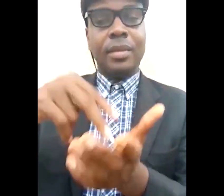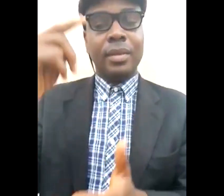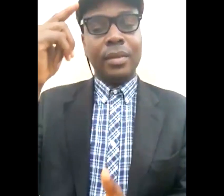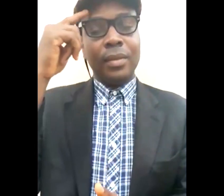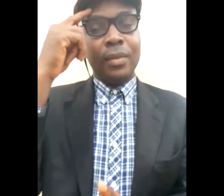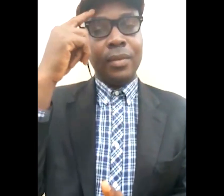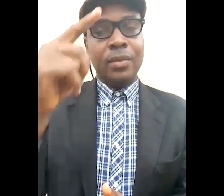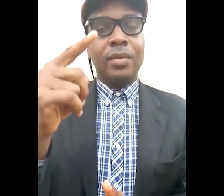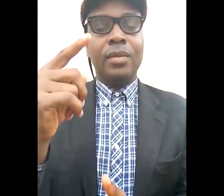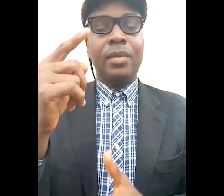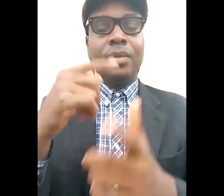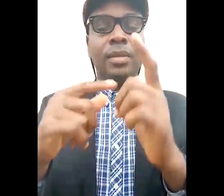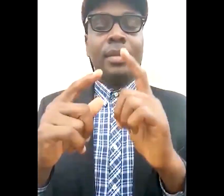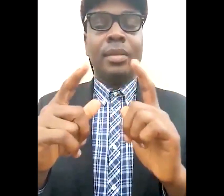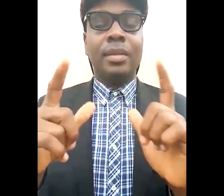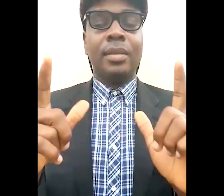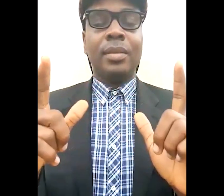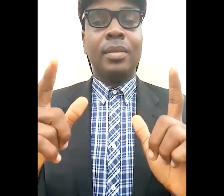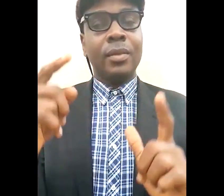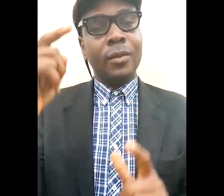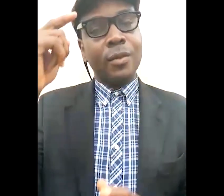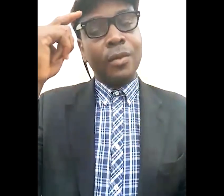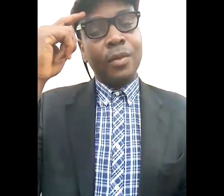are for Everyone”